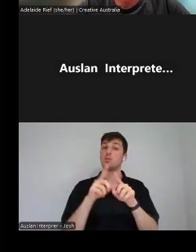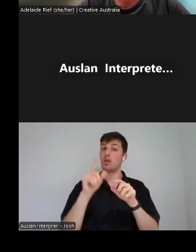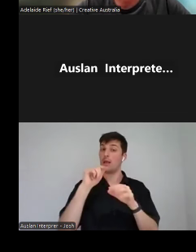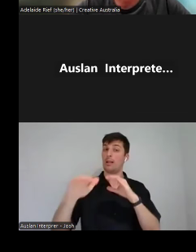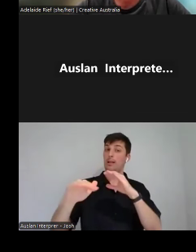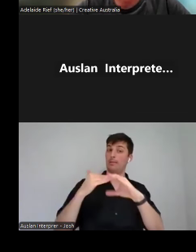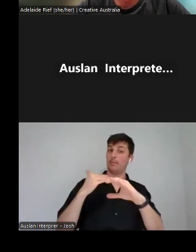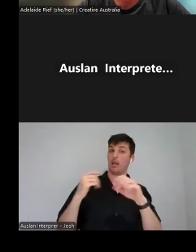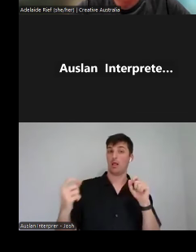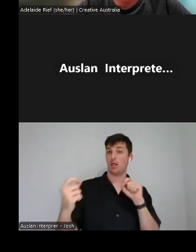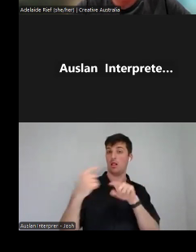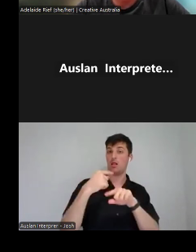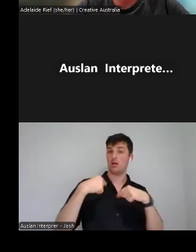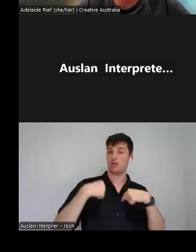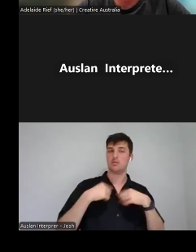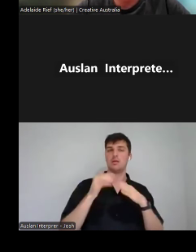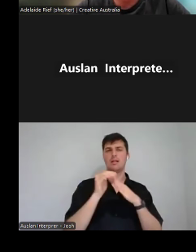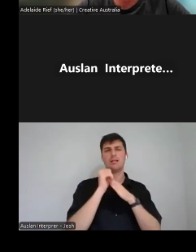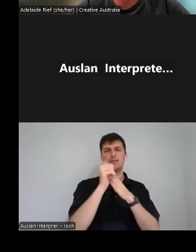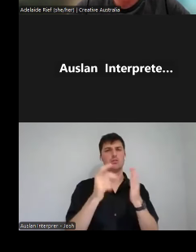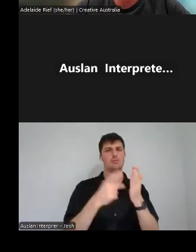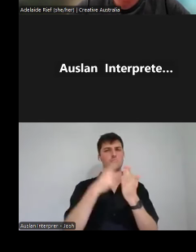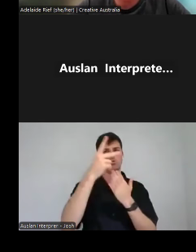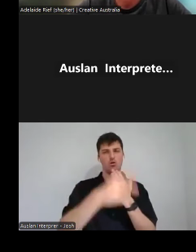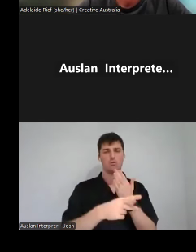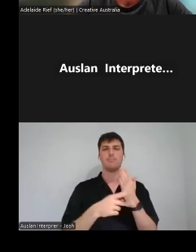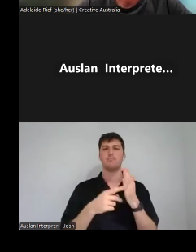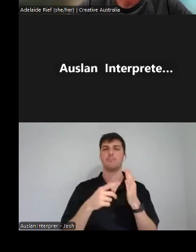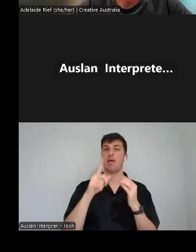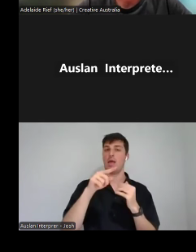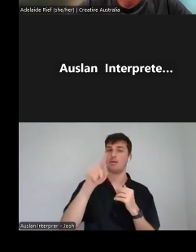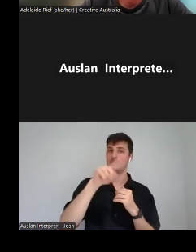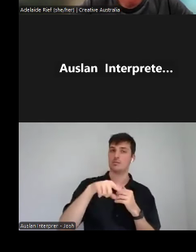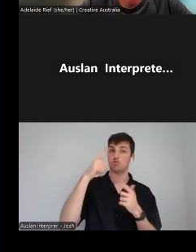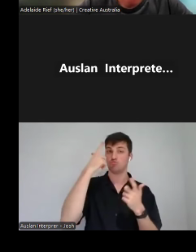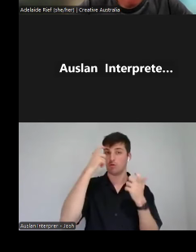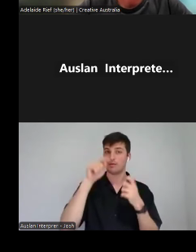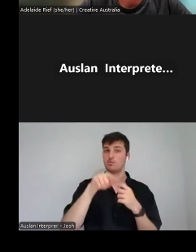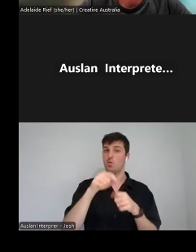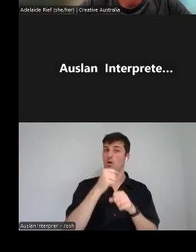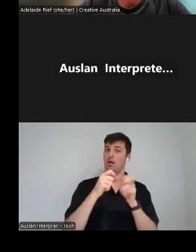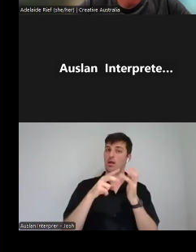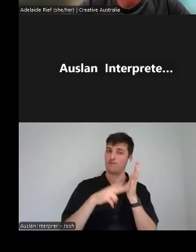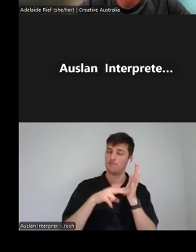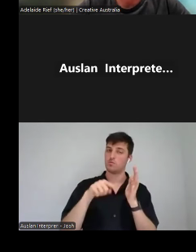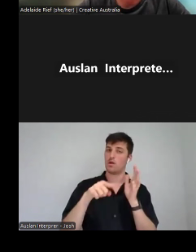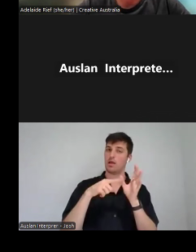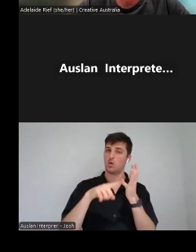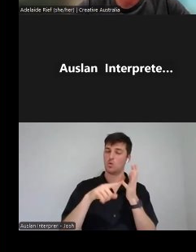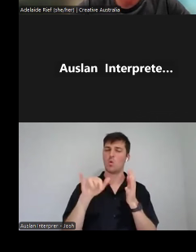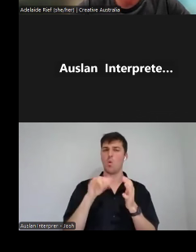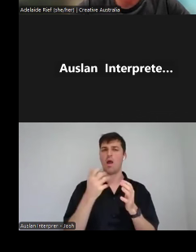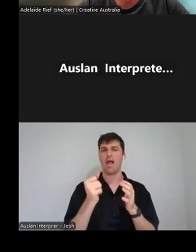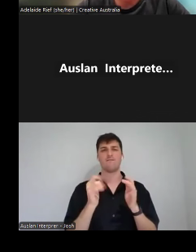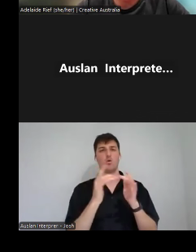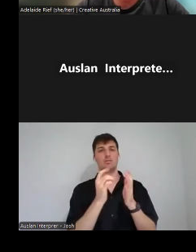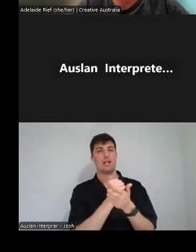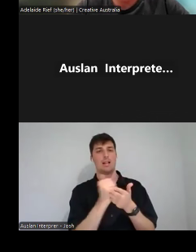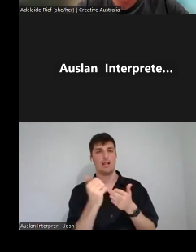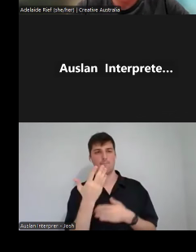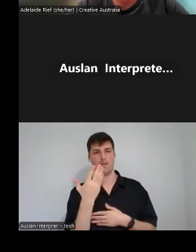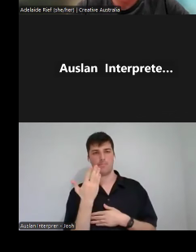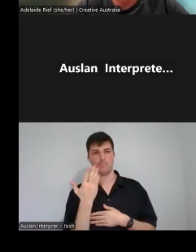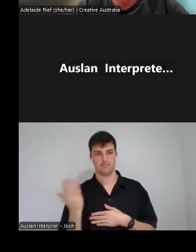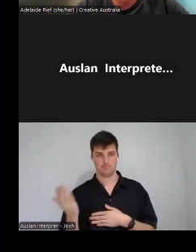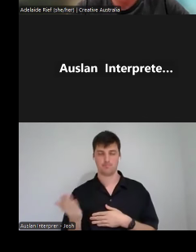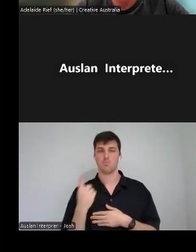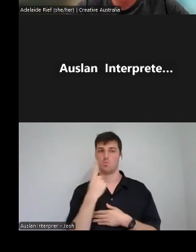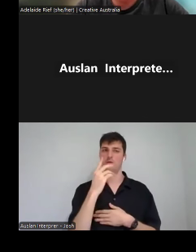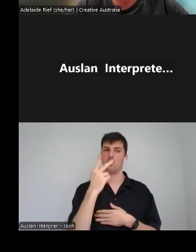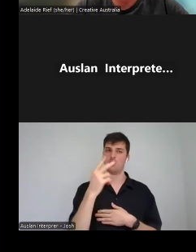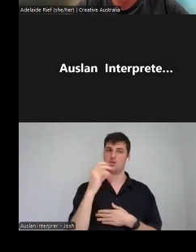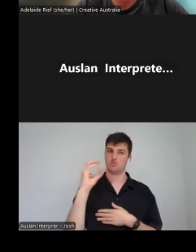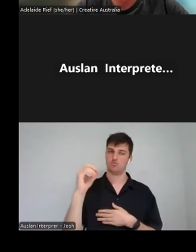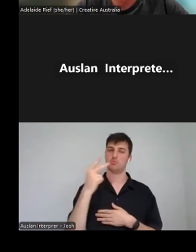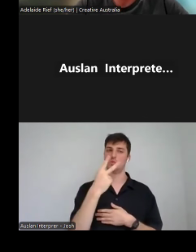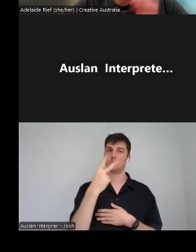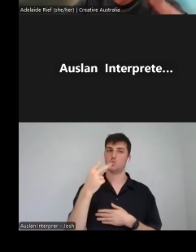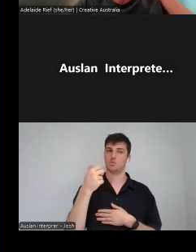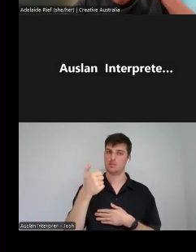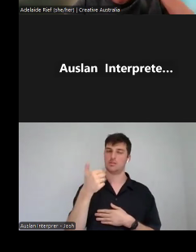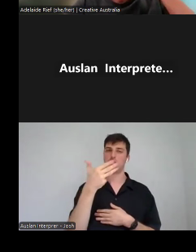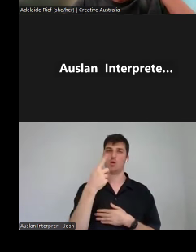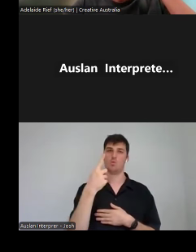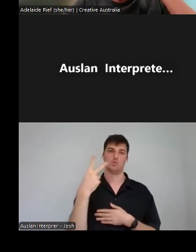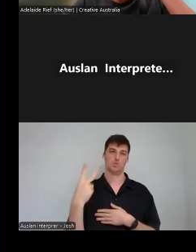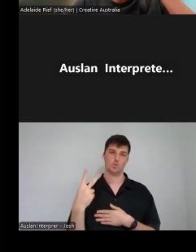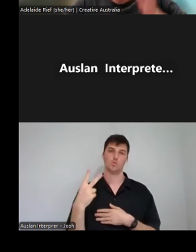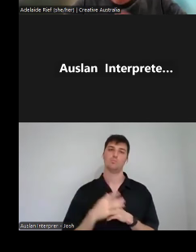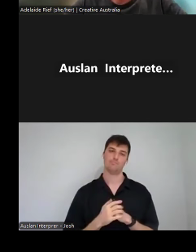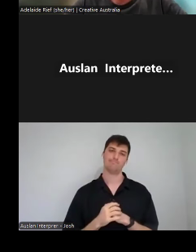leadershipprogram@creative.gov.au. Or you can call us toll free on 1800 226 912. I'm going to